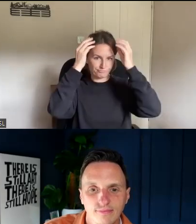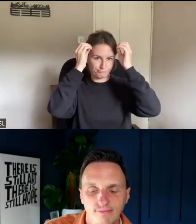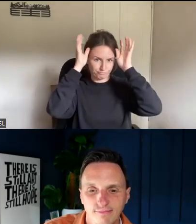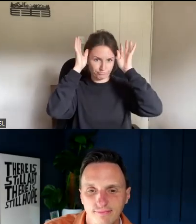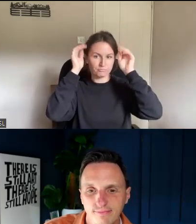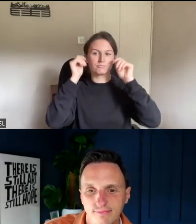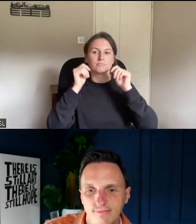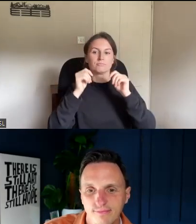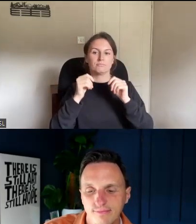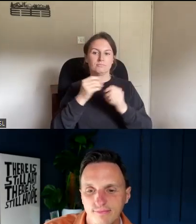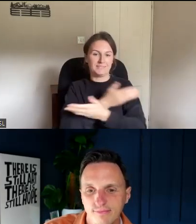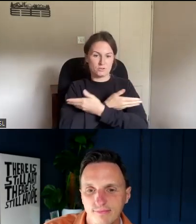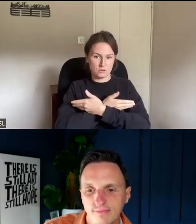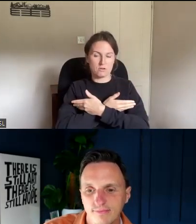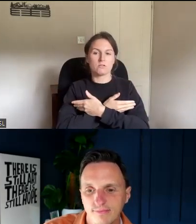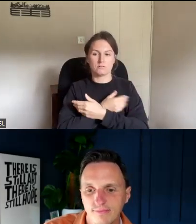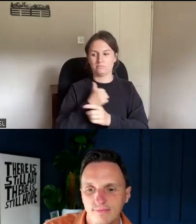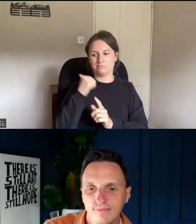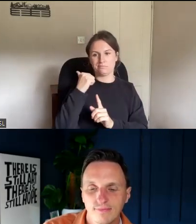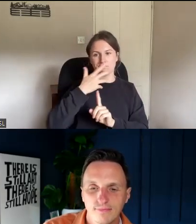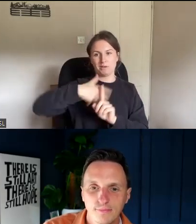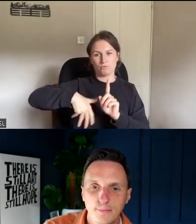a sort of white background, a big picture frame behind me.